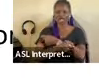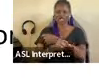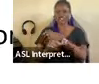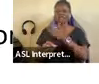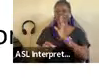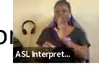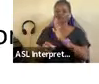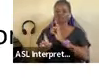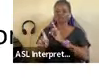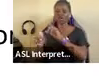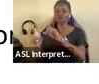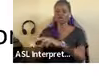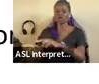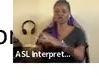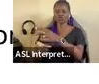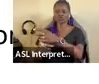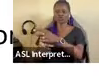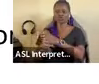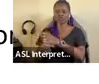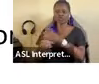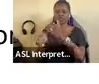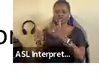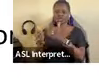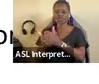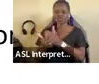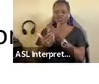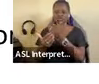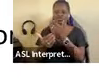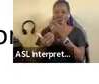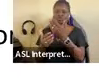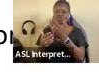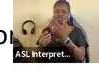new monoclonal antibodies and other therapeutics that have been shown to be